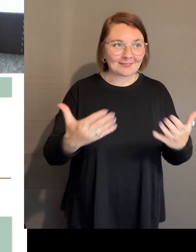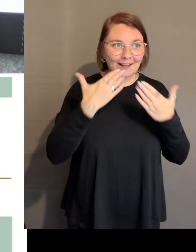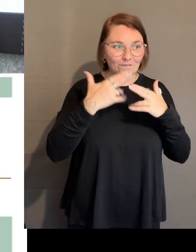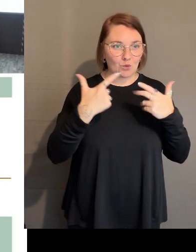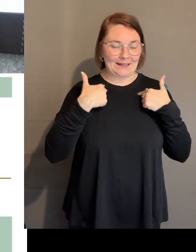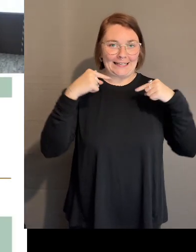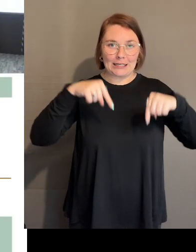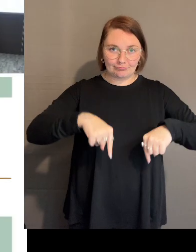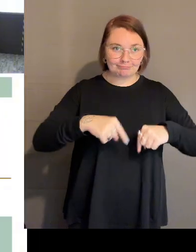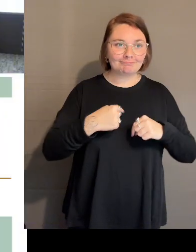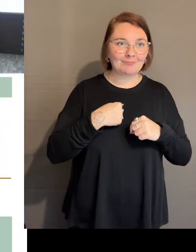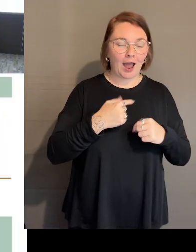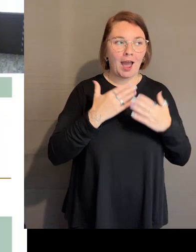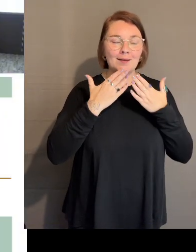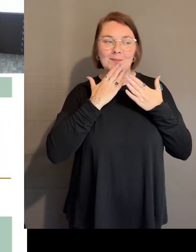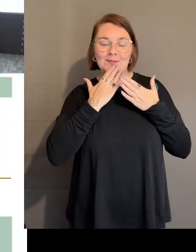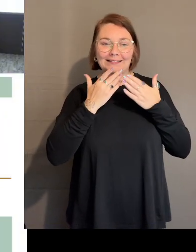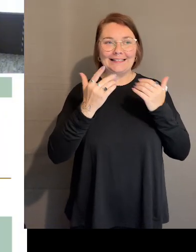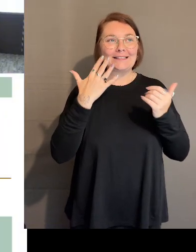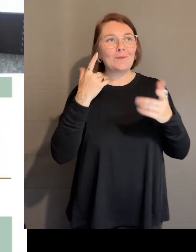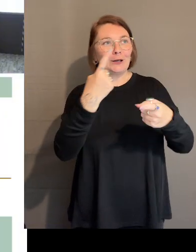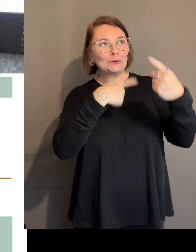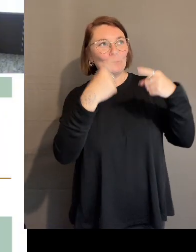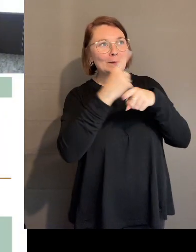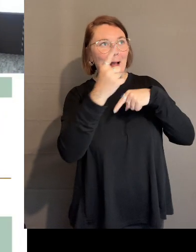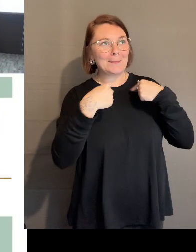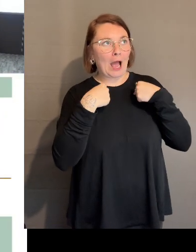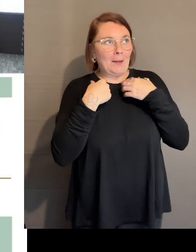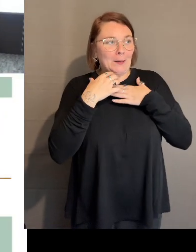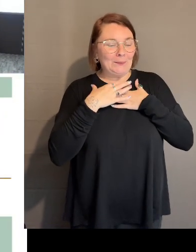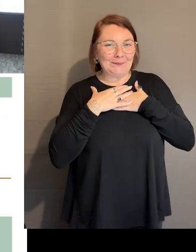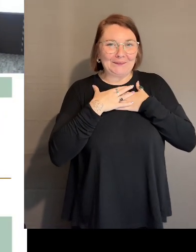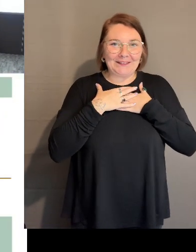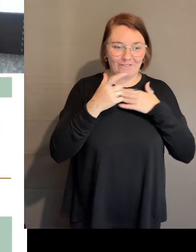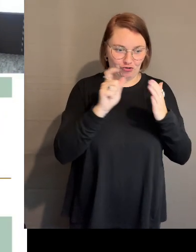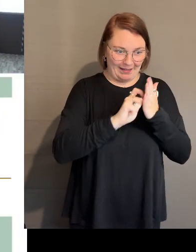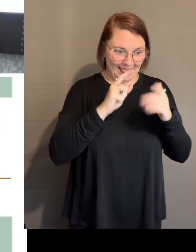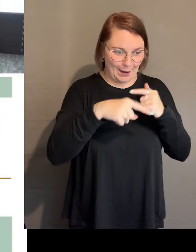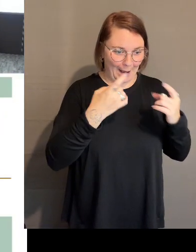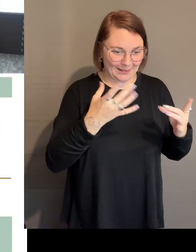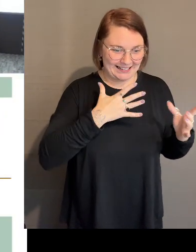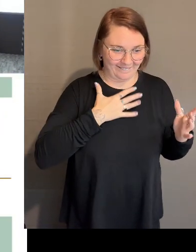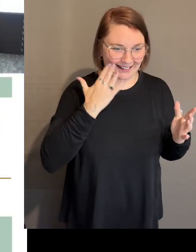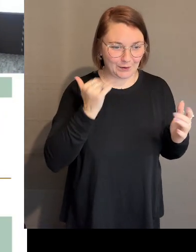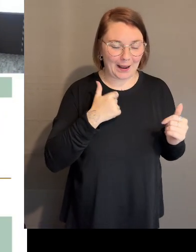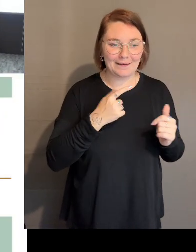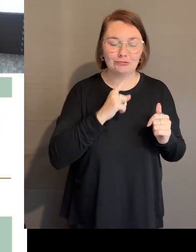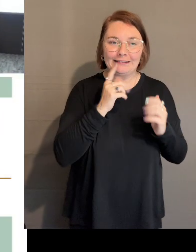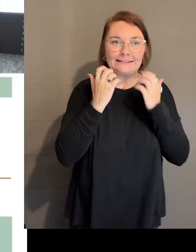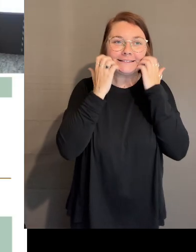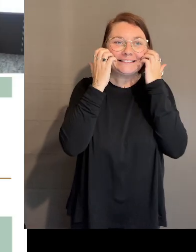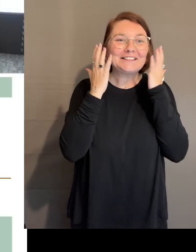For having me. Almost stop blushing when I hear someone else talking about what I've written about myself, but…